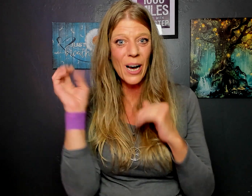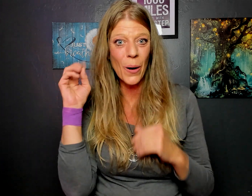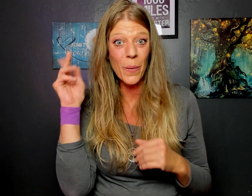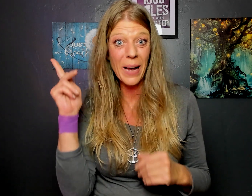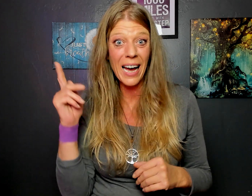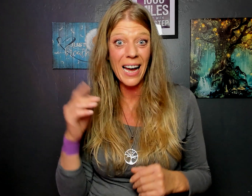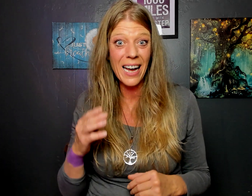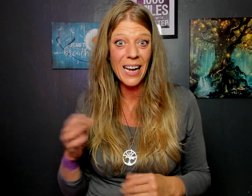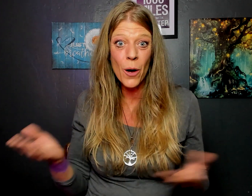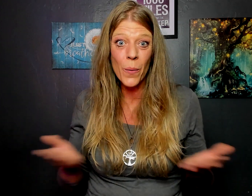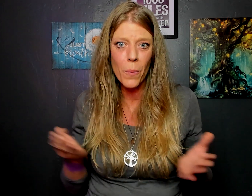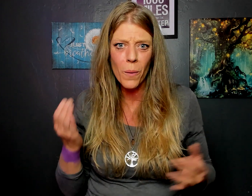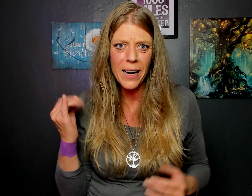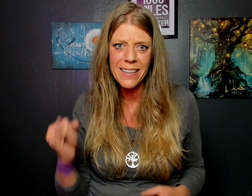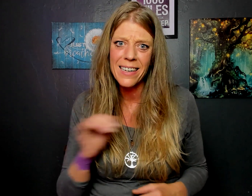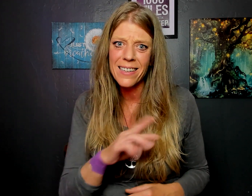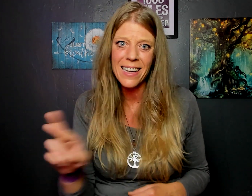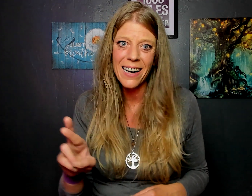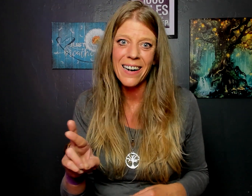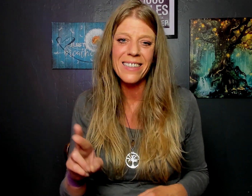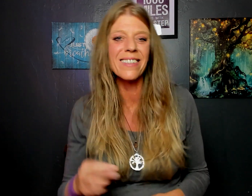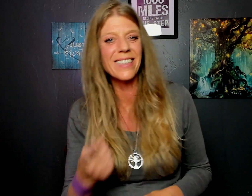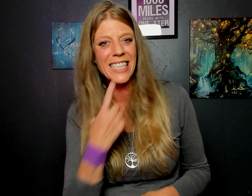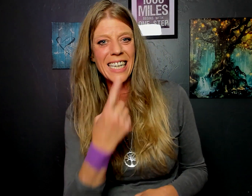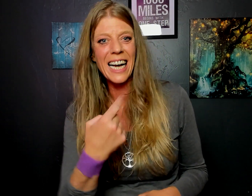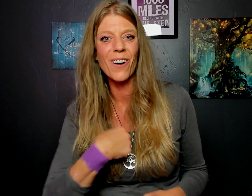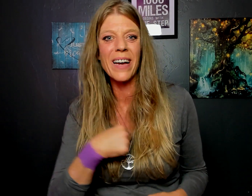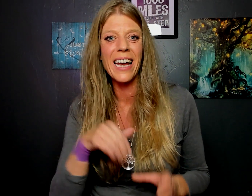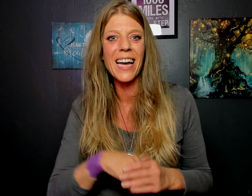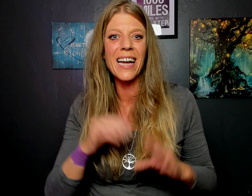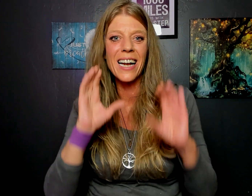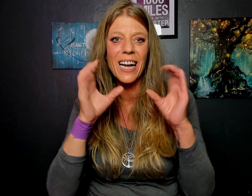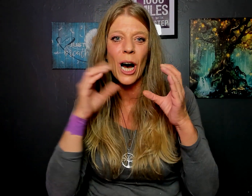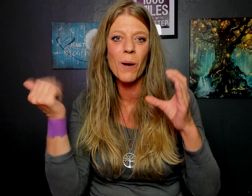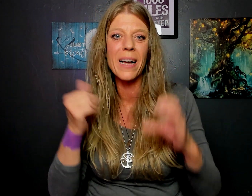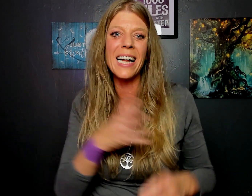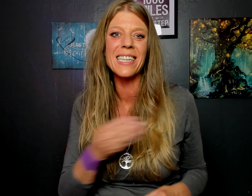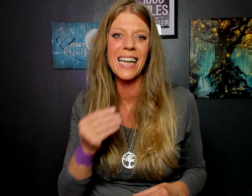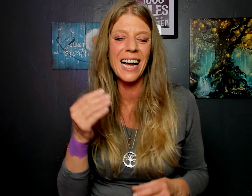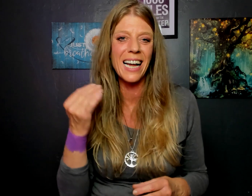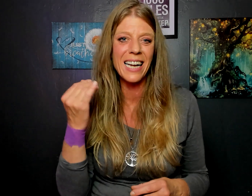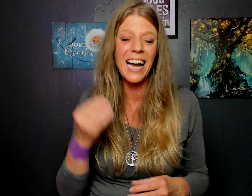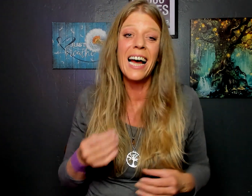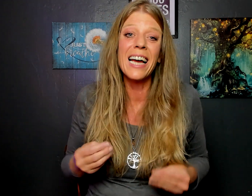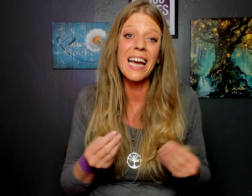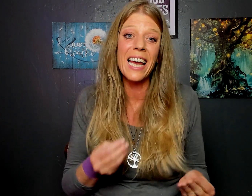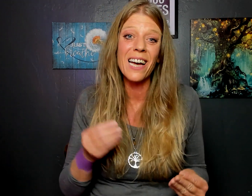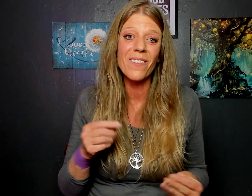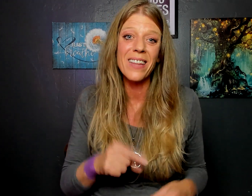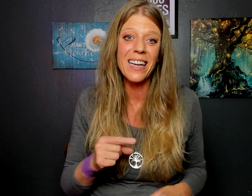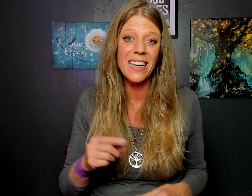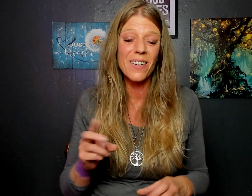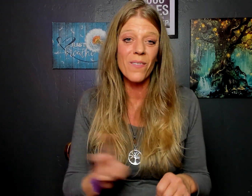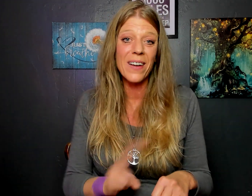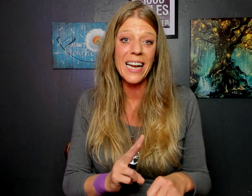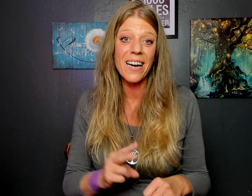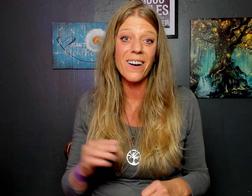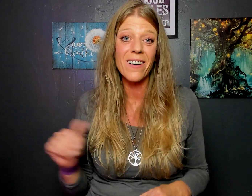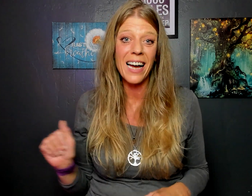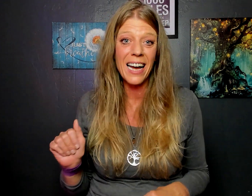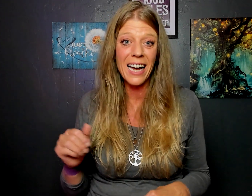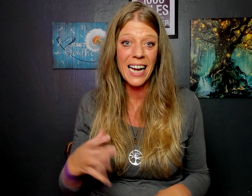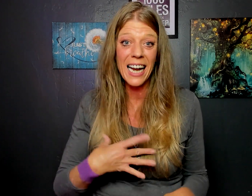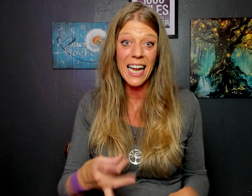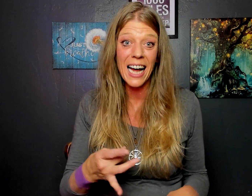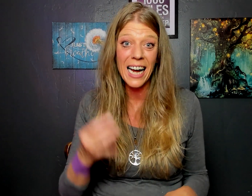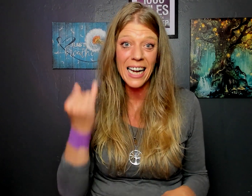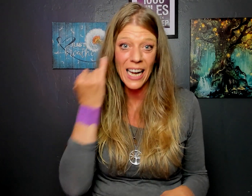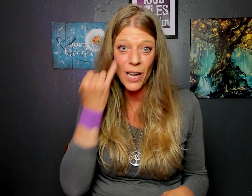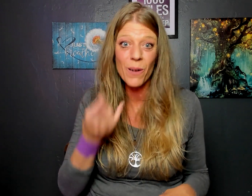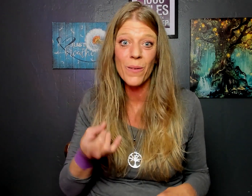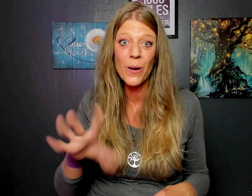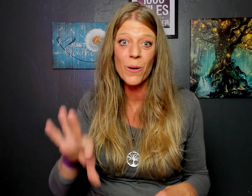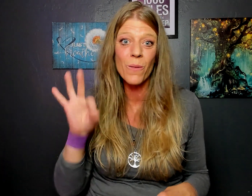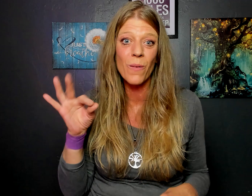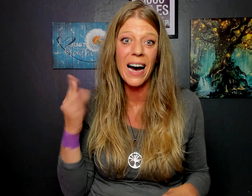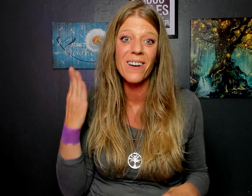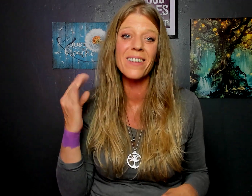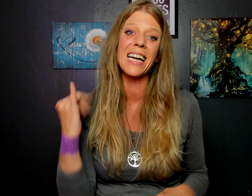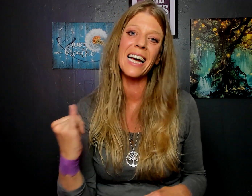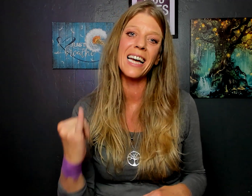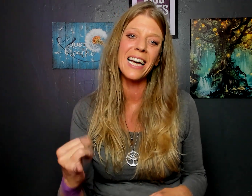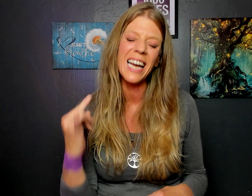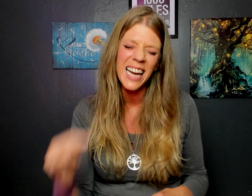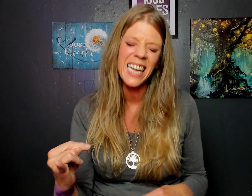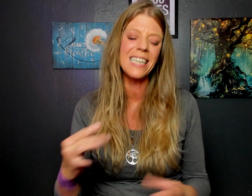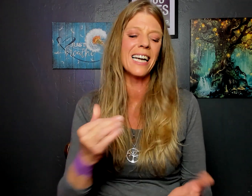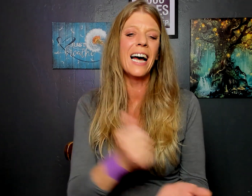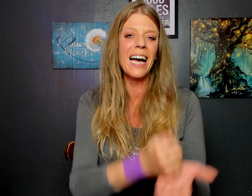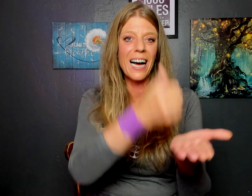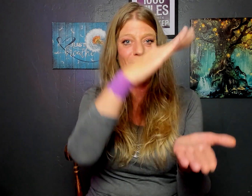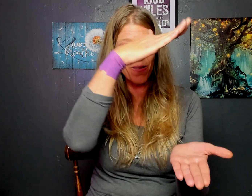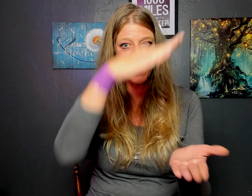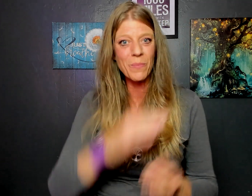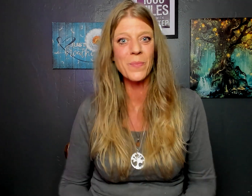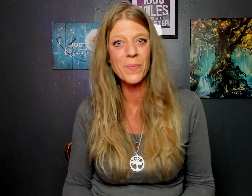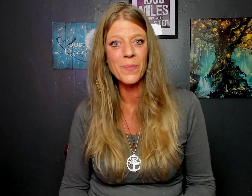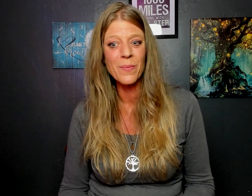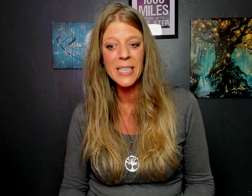OK, what is there? Tell me in comments and give this video a like, if you found it it helpful.